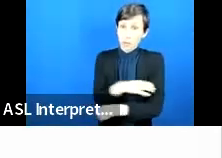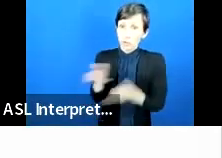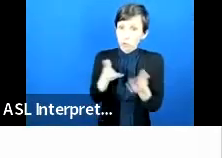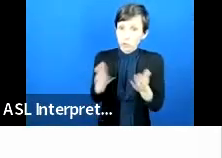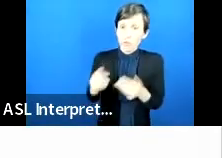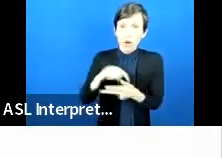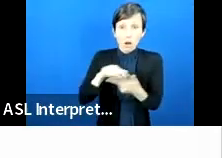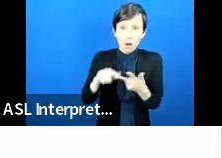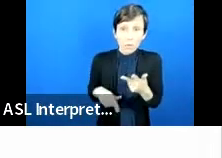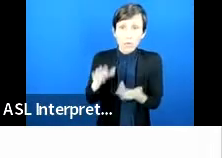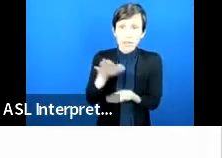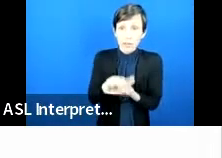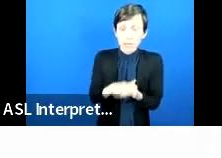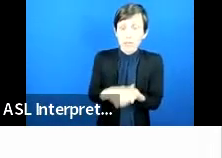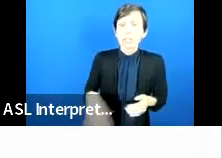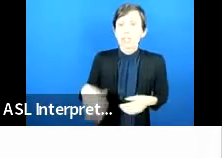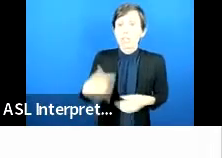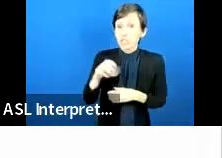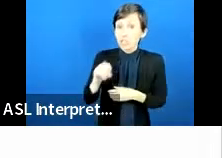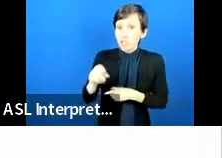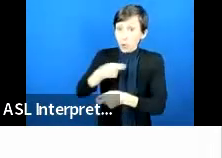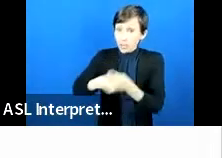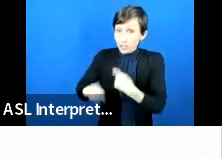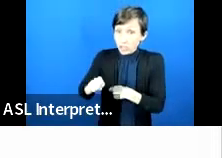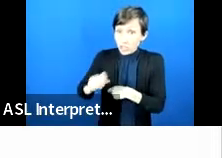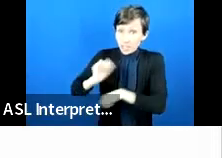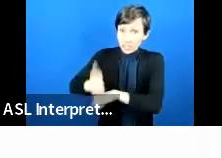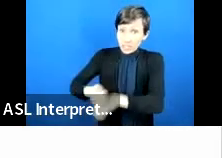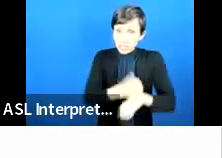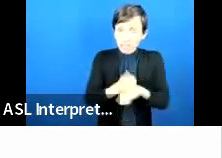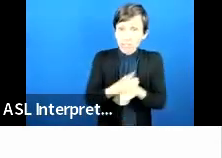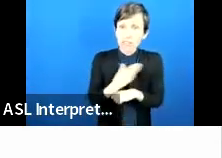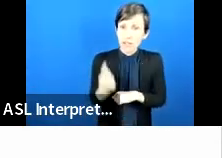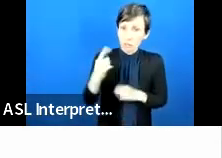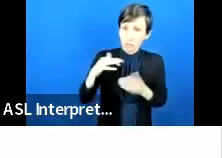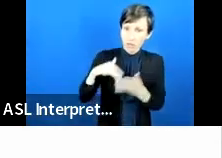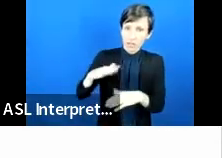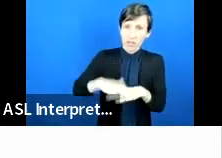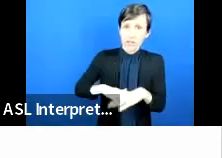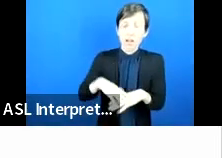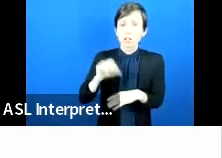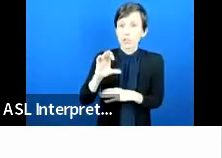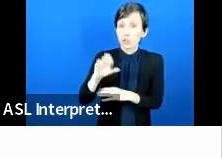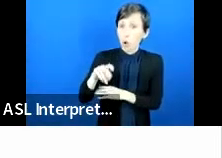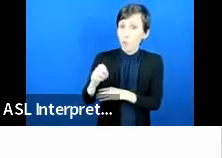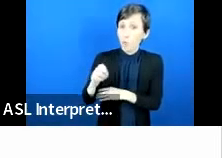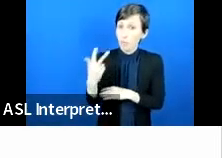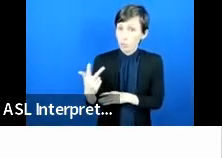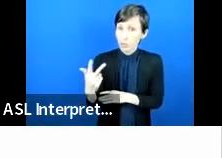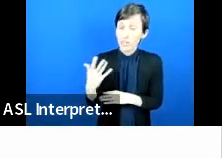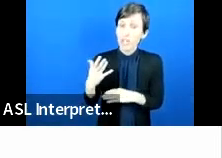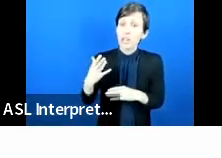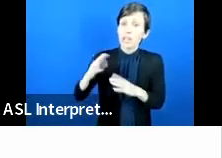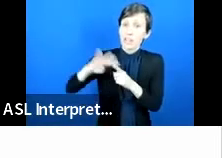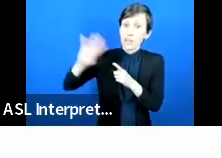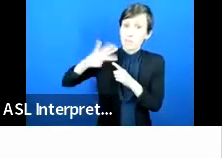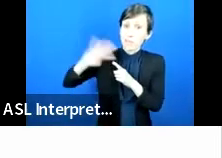educational geo exchange installations, and a study on scope three emissions goals. We are proud of this commitment to environmental justice